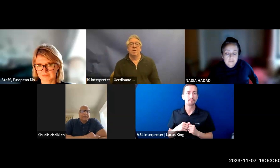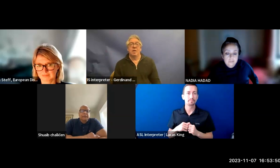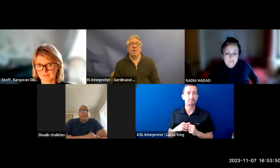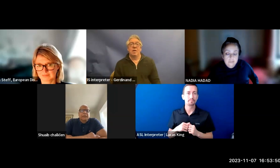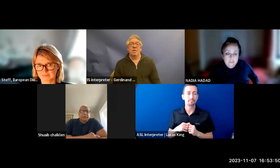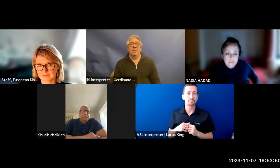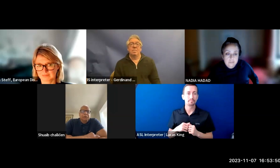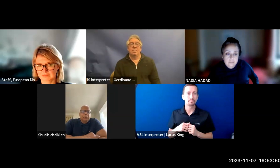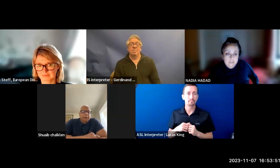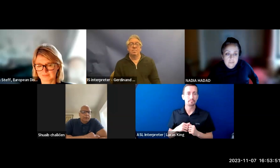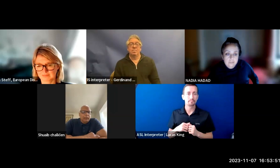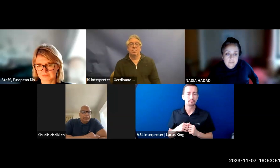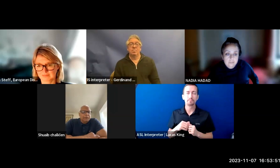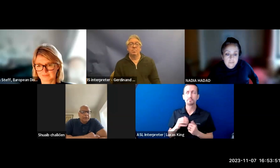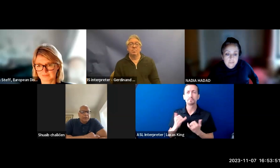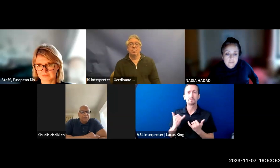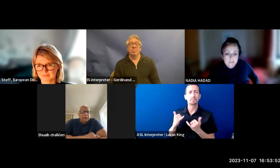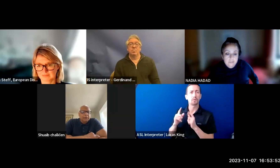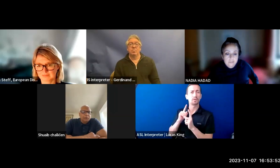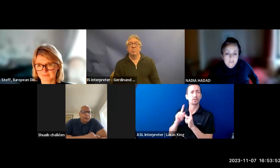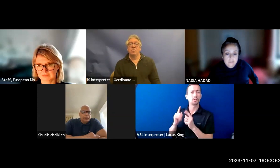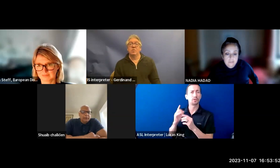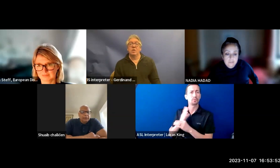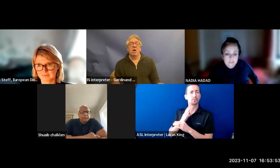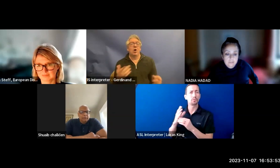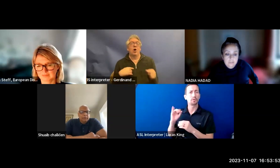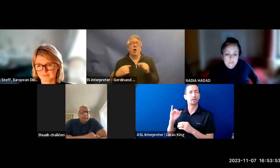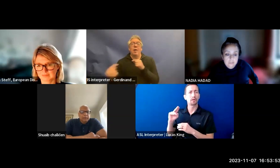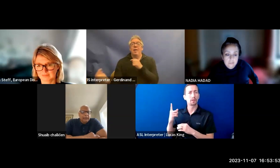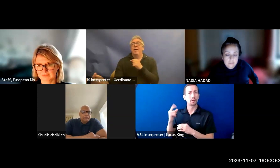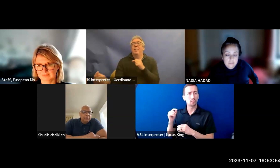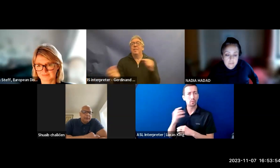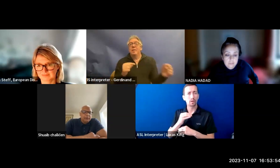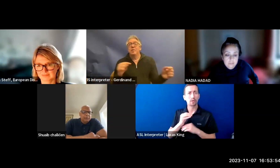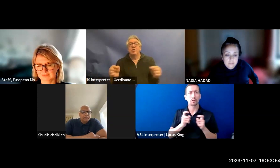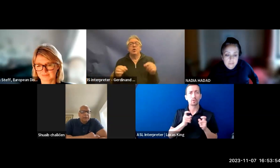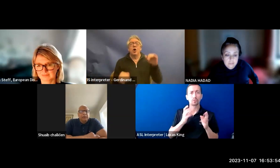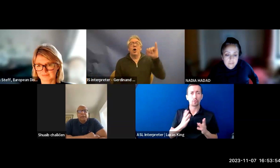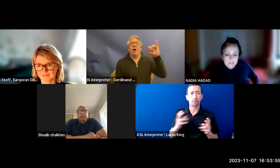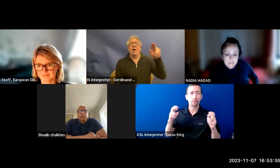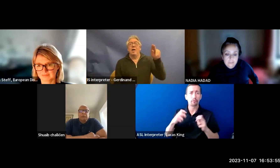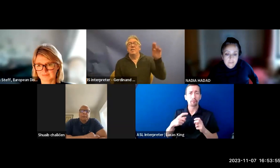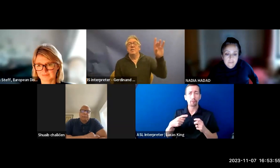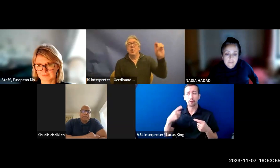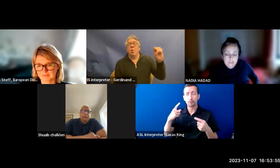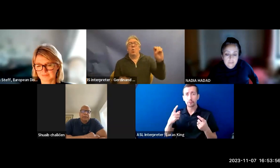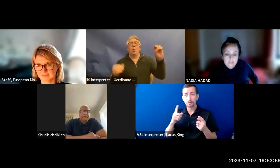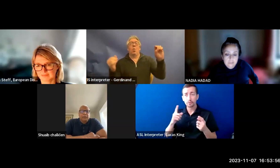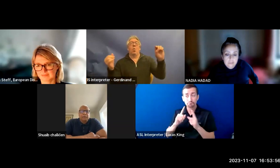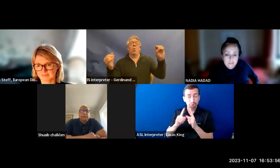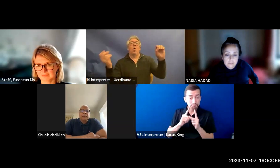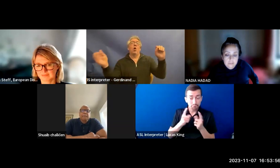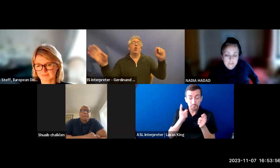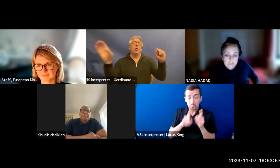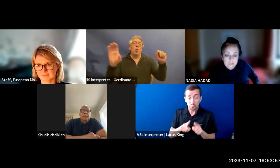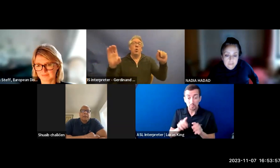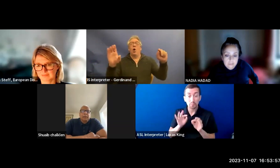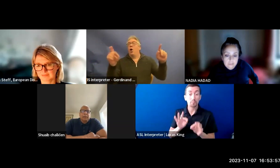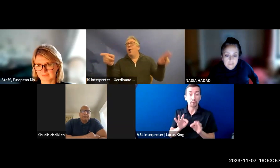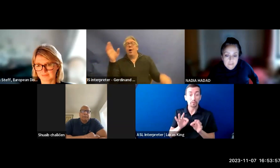There is a discussion between an NGO and a donor, and they have an agreement and look for a partner in the South.